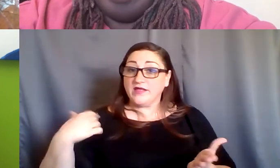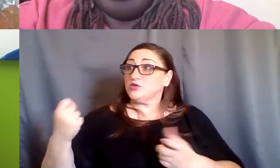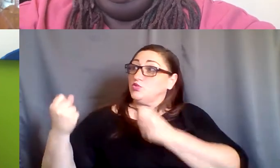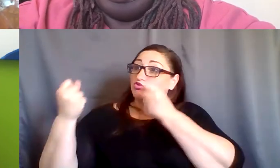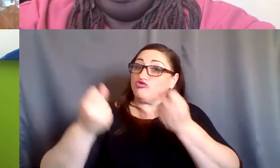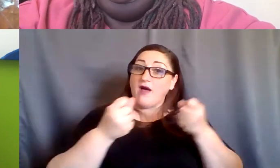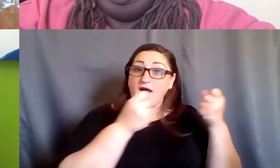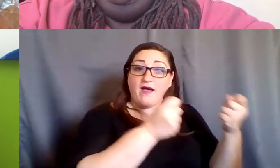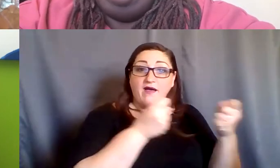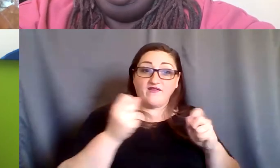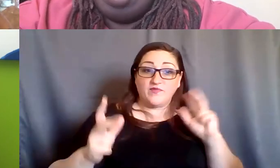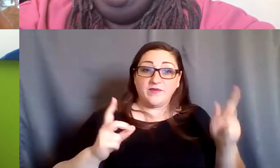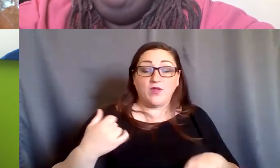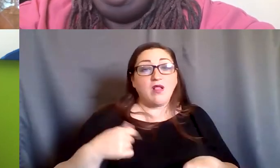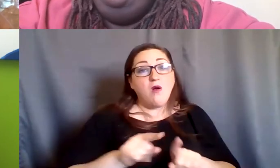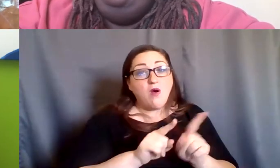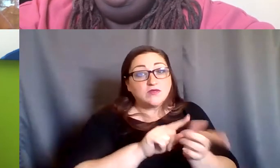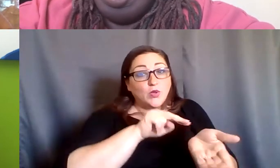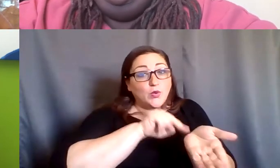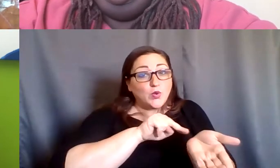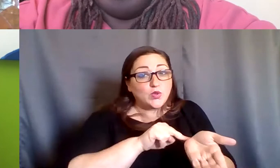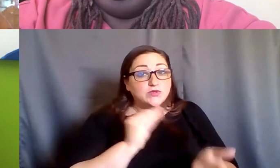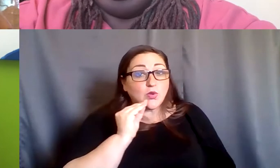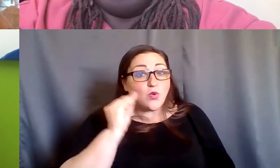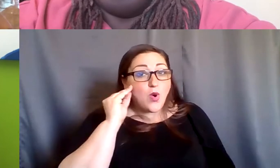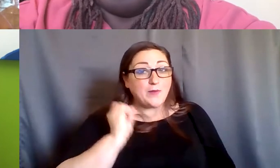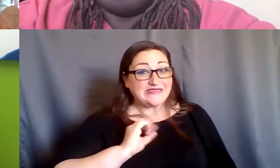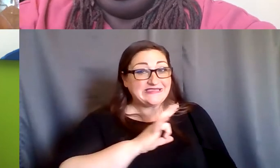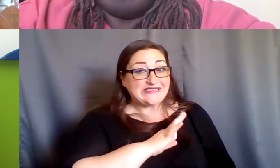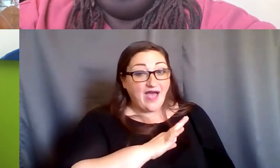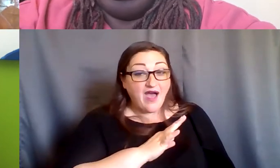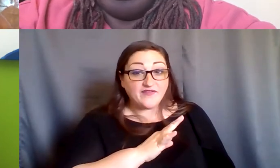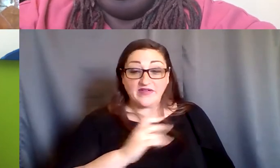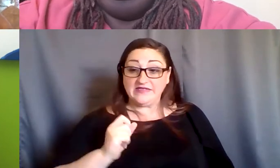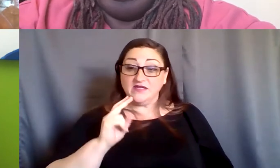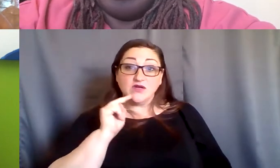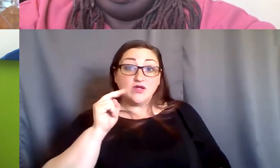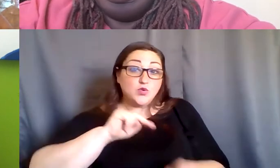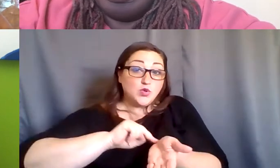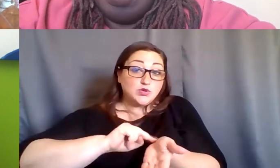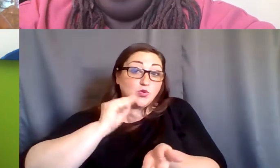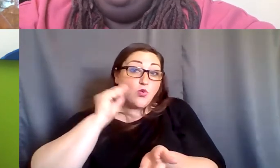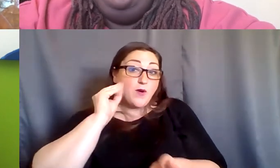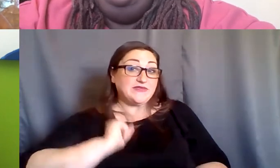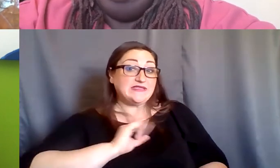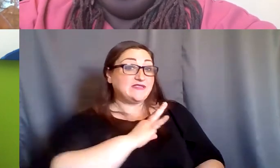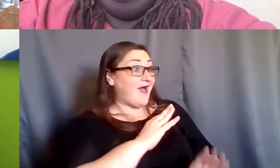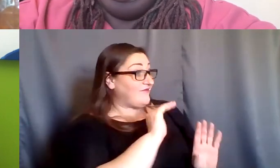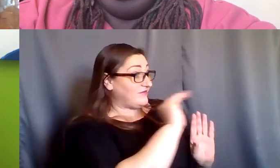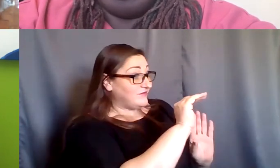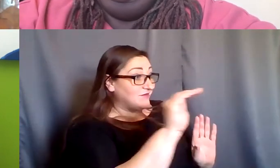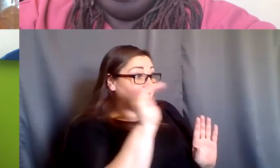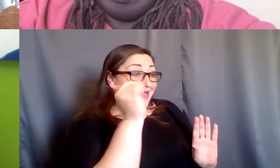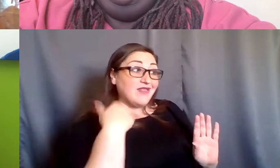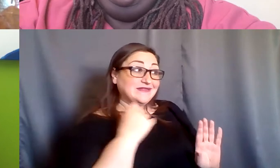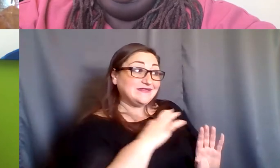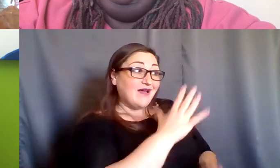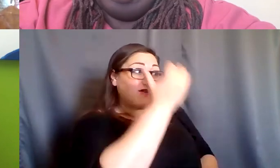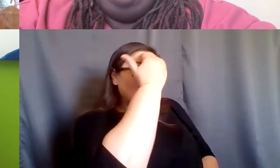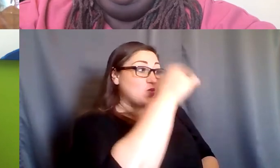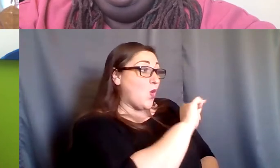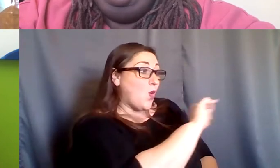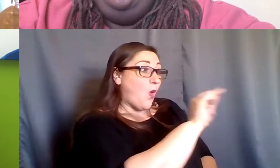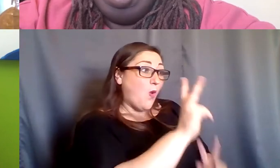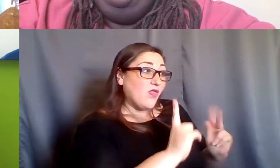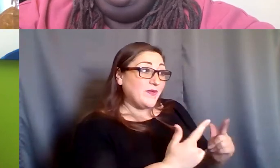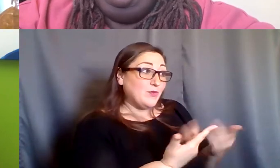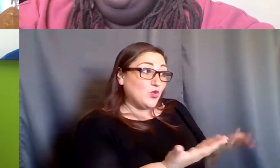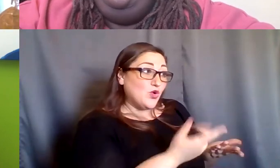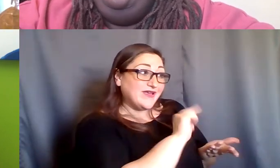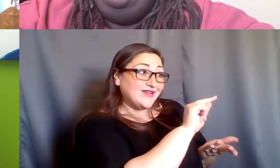the residents have the right to vote, and what they need to do to assist their residents on voting and are able to vote privately and independently, which is extremely important.